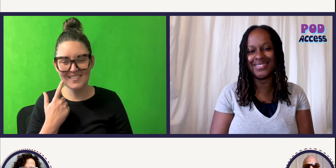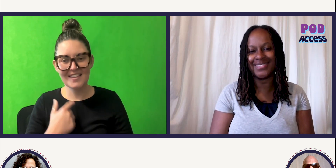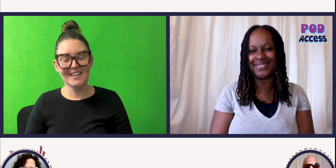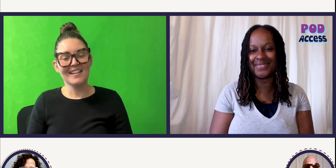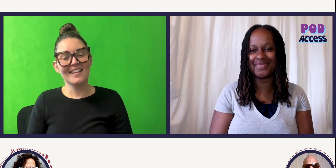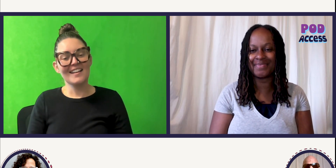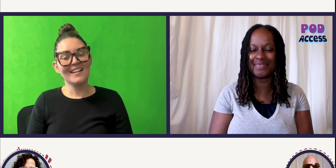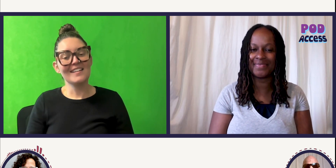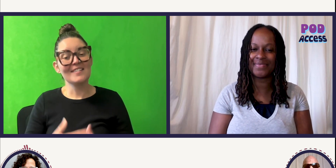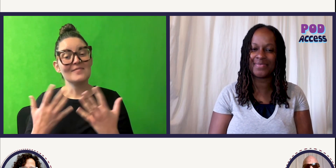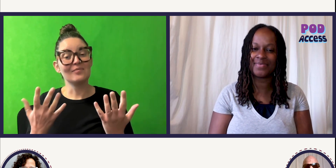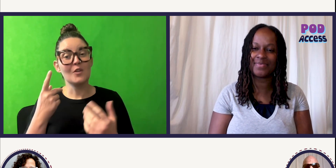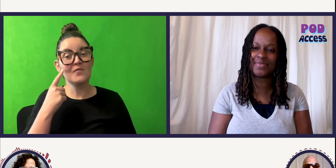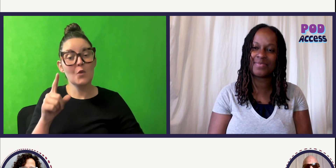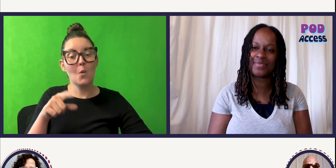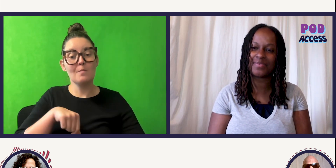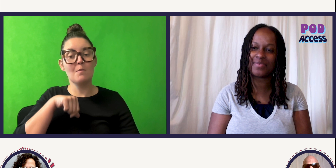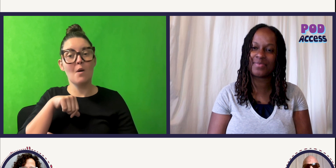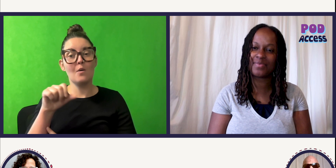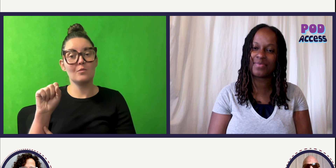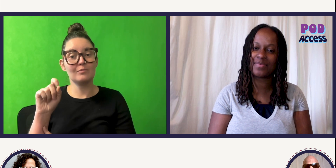For Proud Stutter's Maya, it starts with the interview.